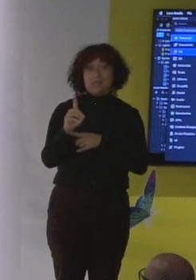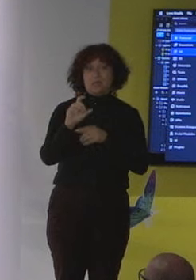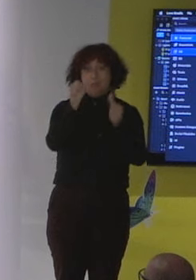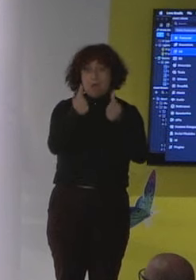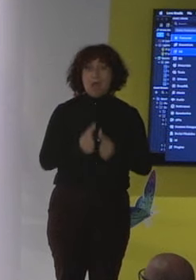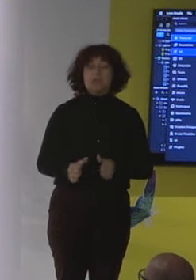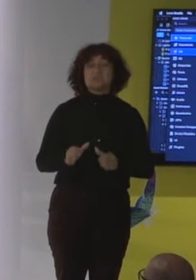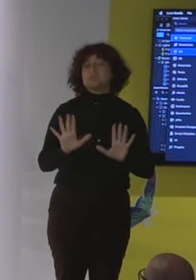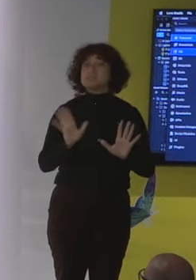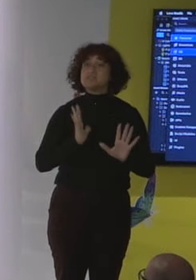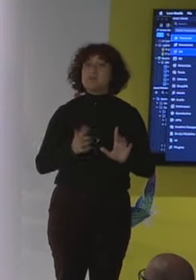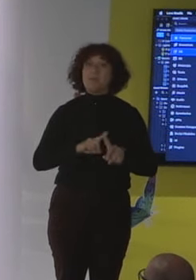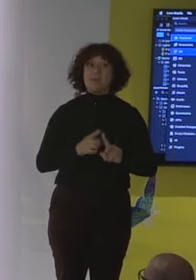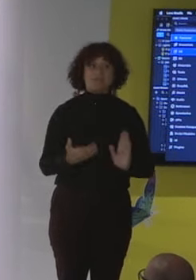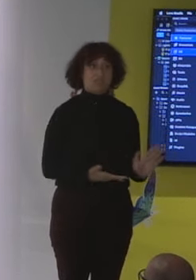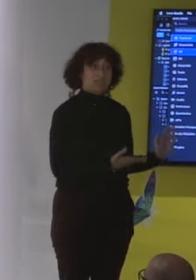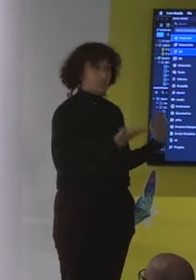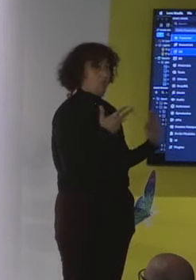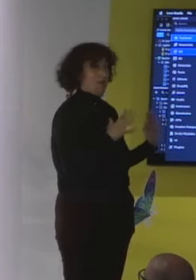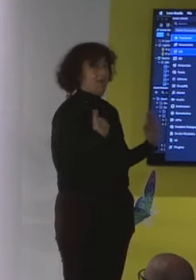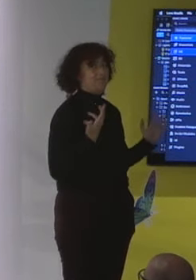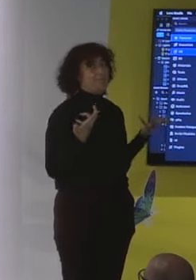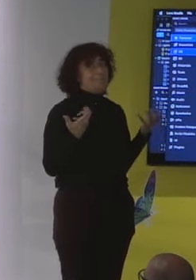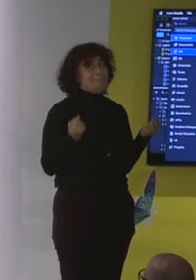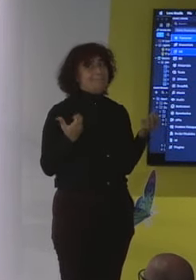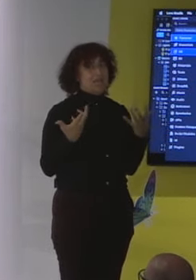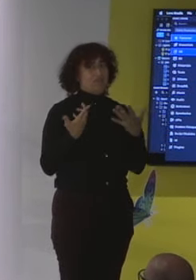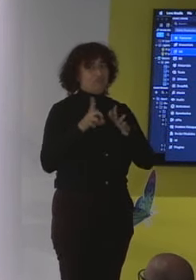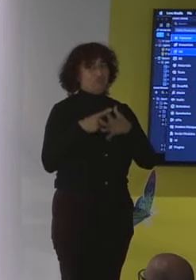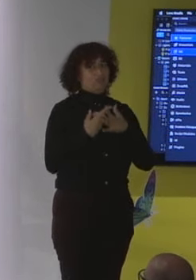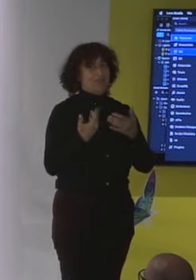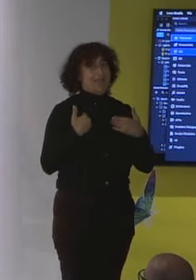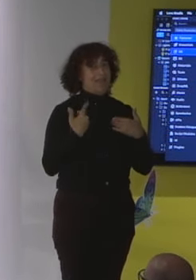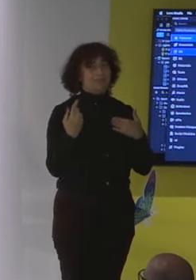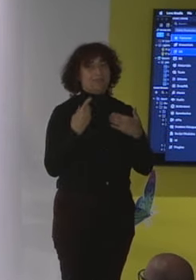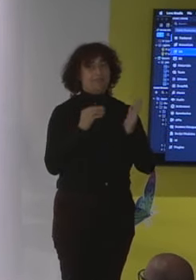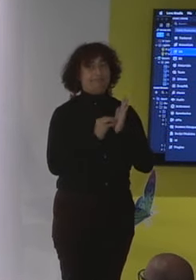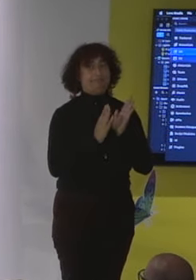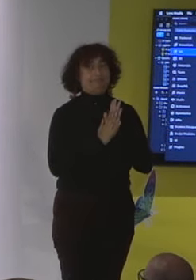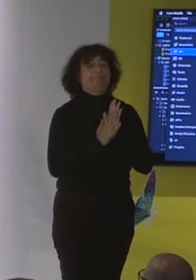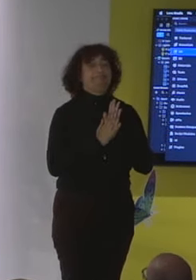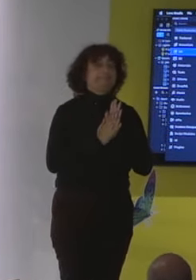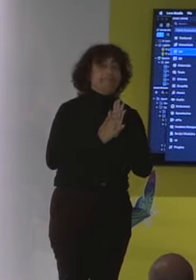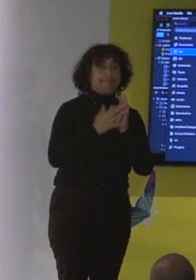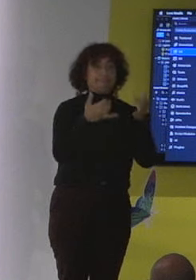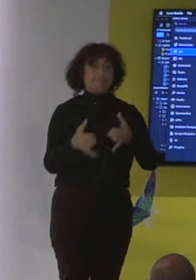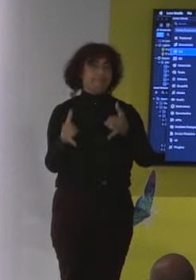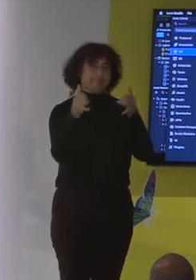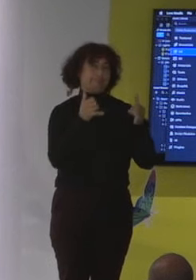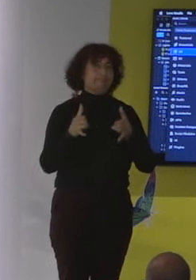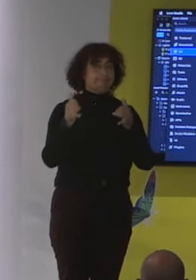But for this, there's a lot of starter assets to just get something on the page, and just see something work.